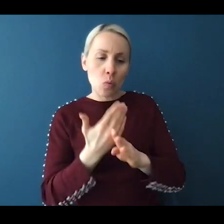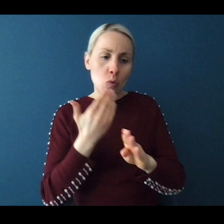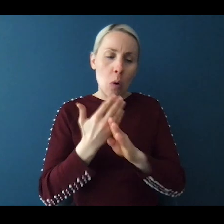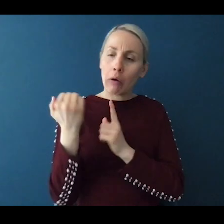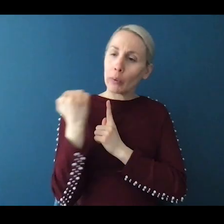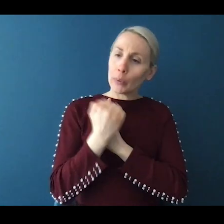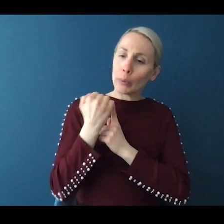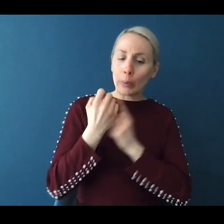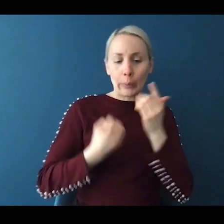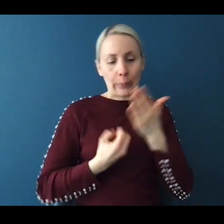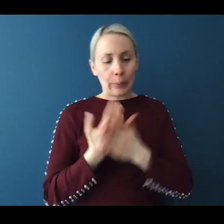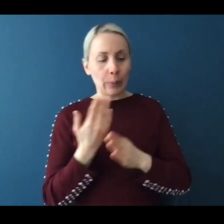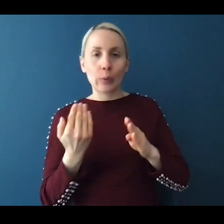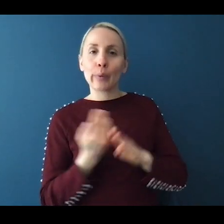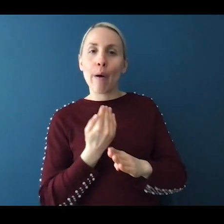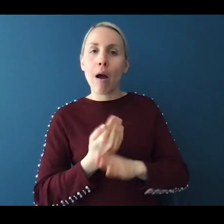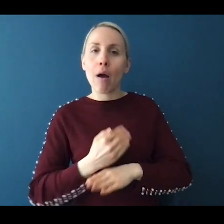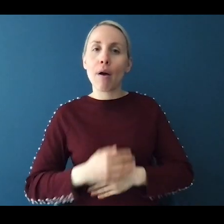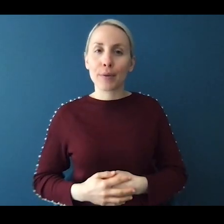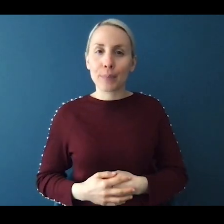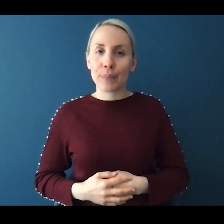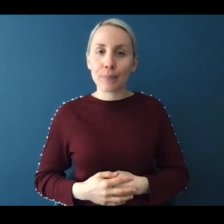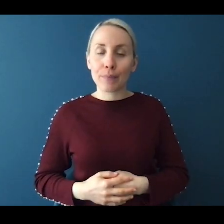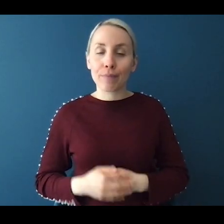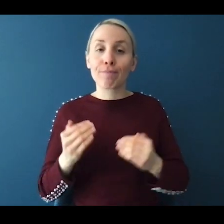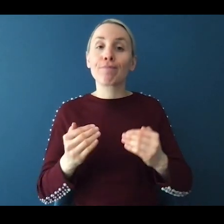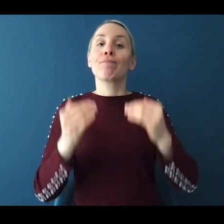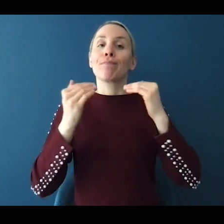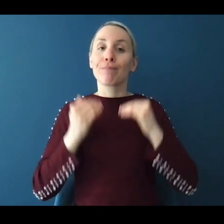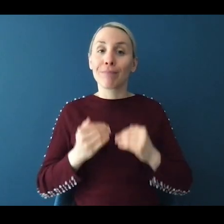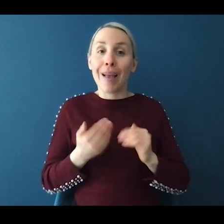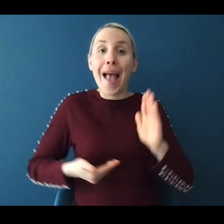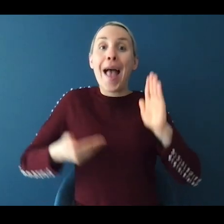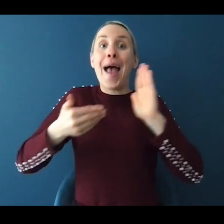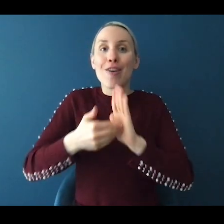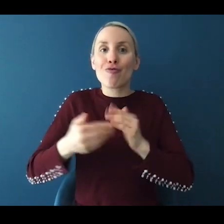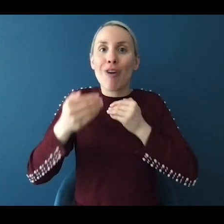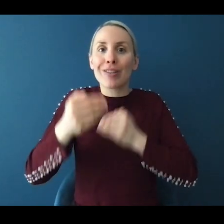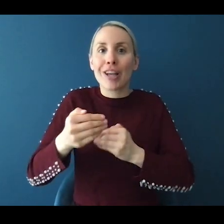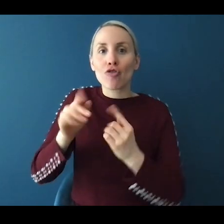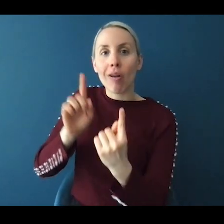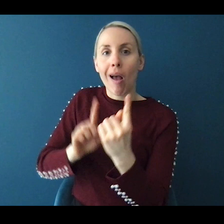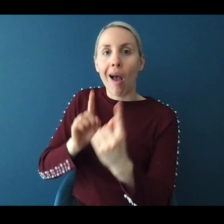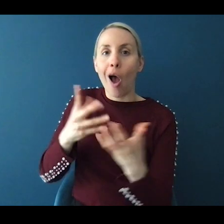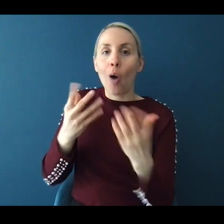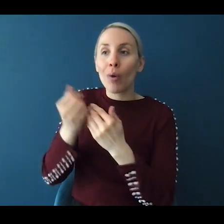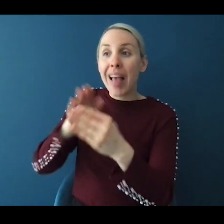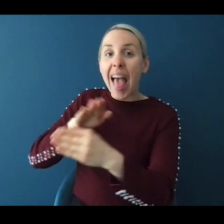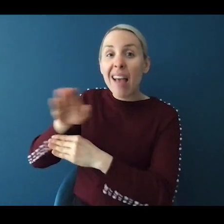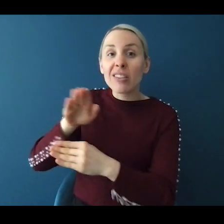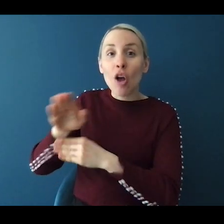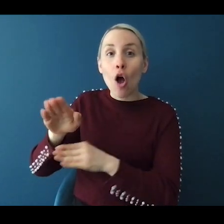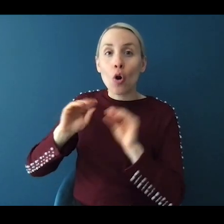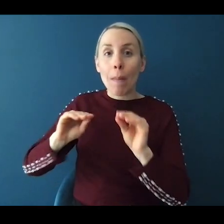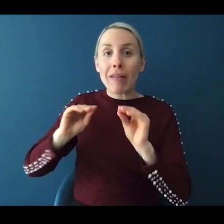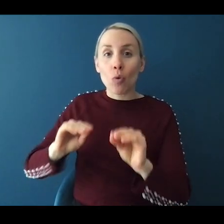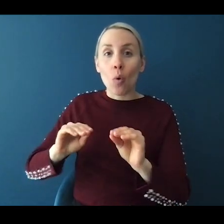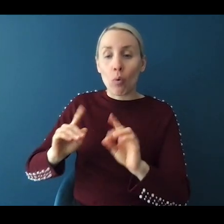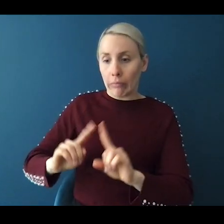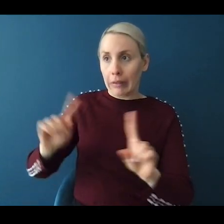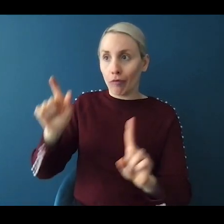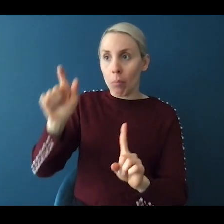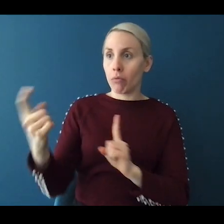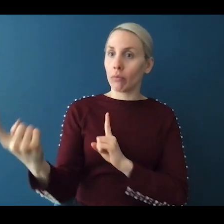of your work and then you will have extra sessions with external mentors that could